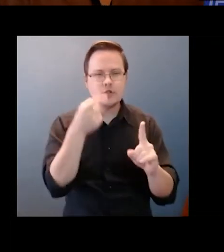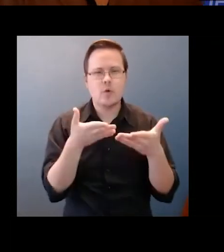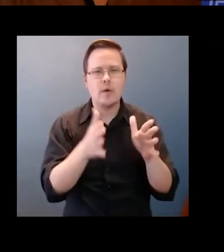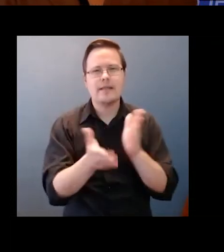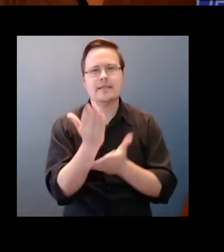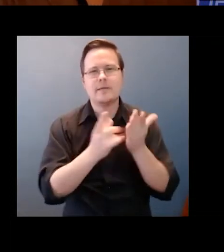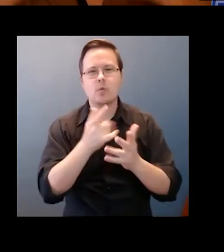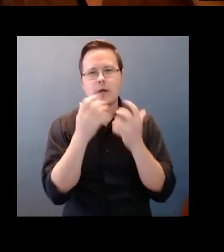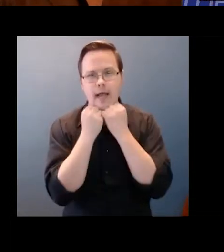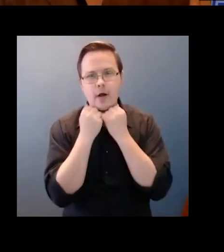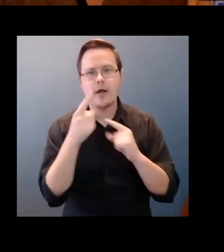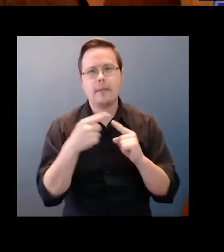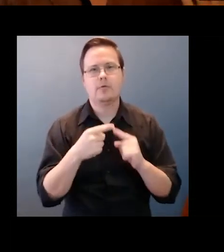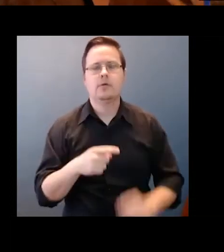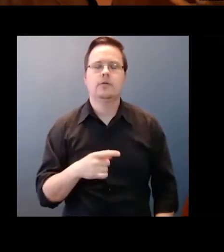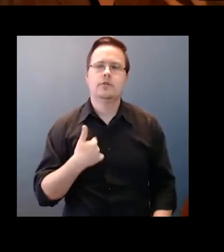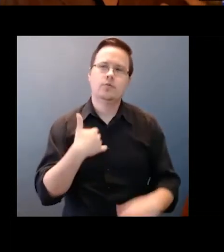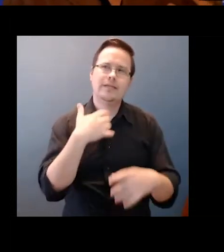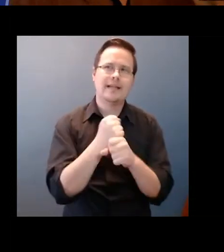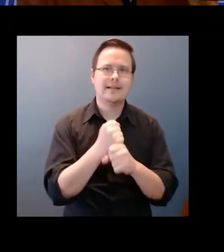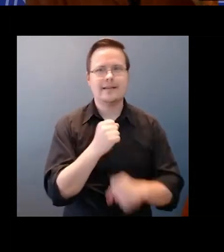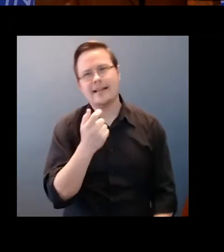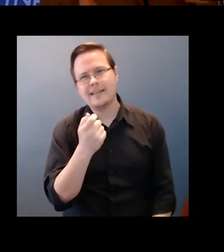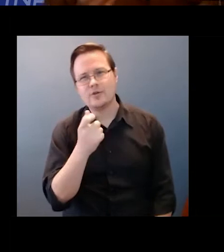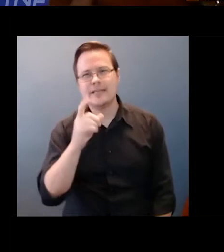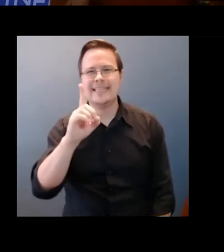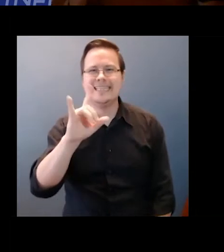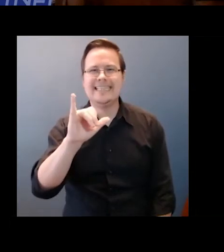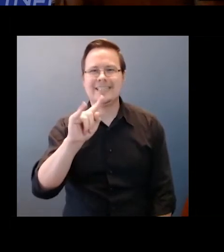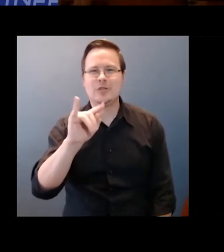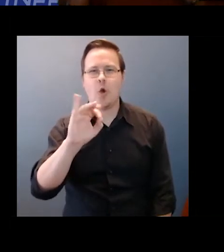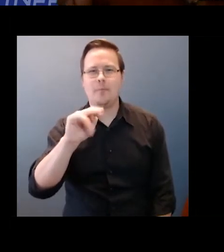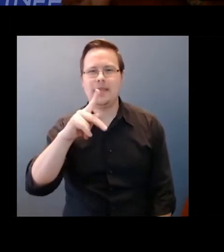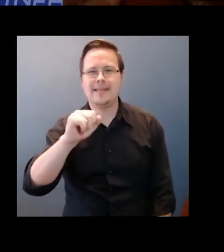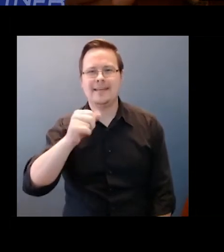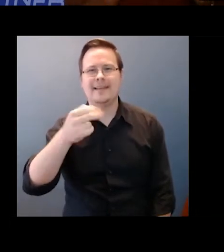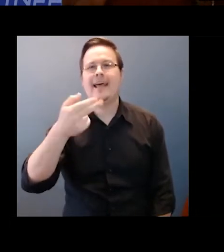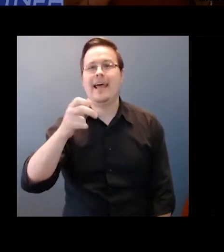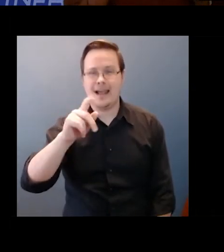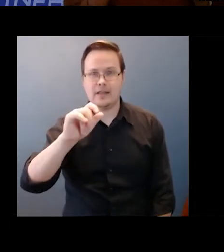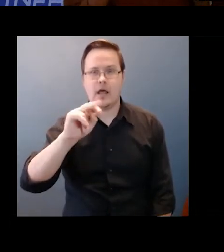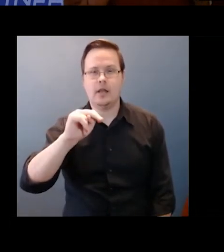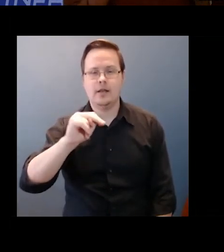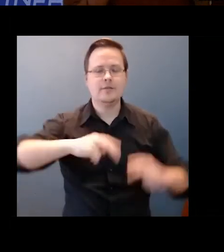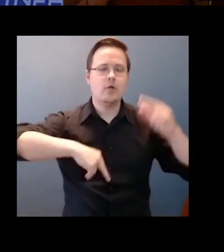what we call the slightly dystopian hackathon to build demos of a bunch of these scenarios.